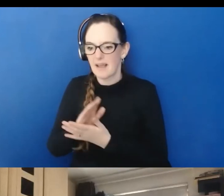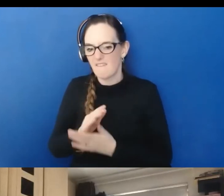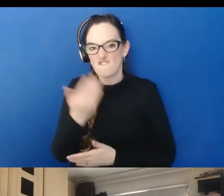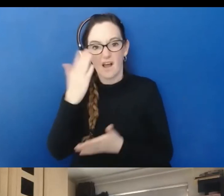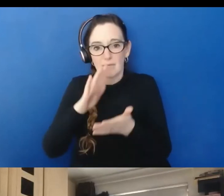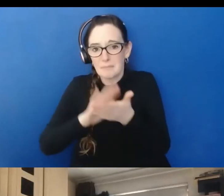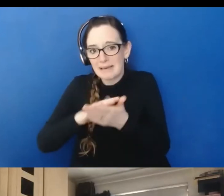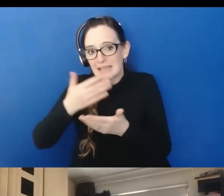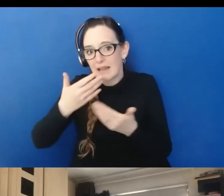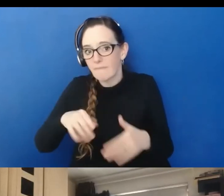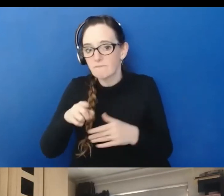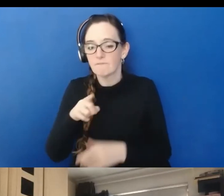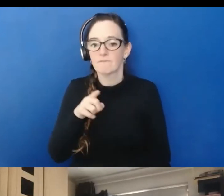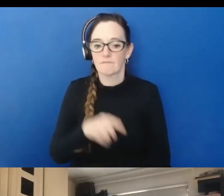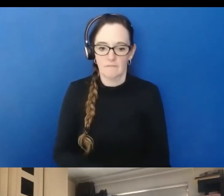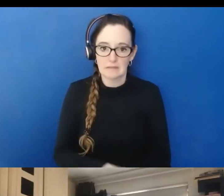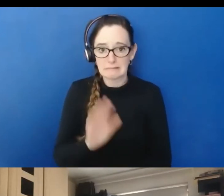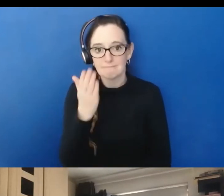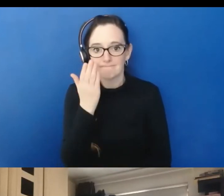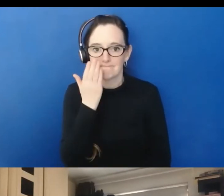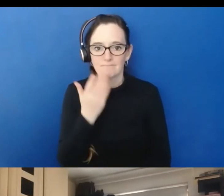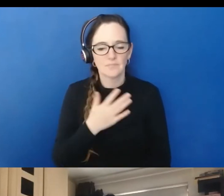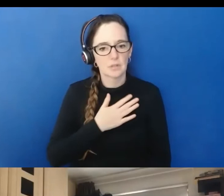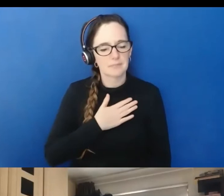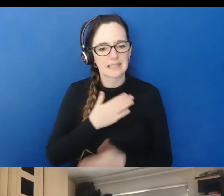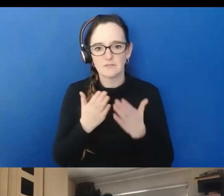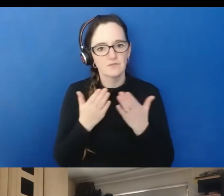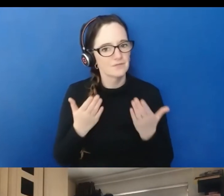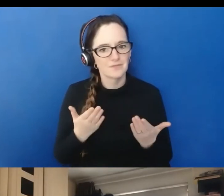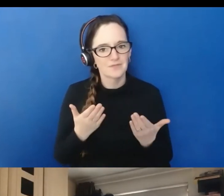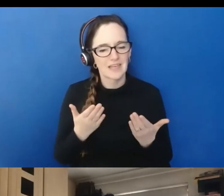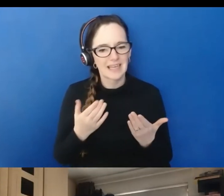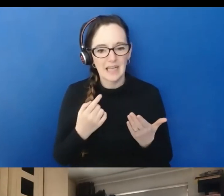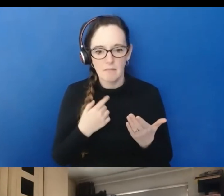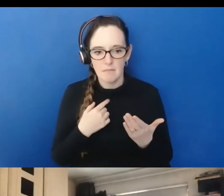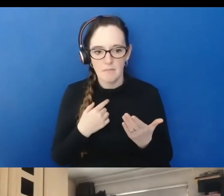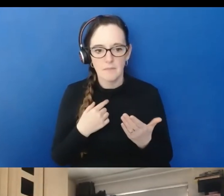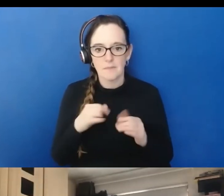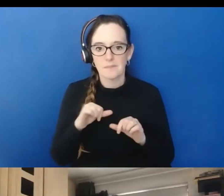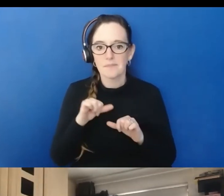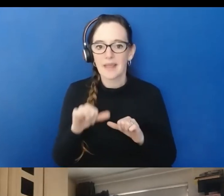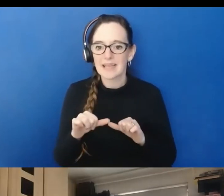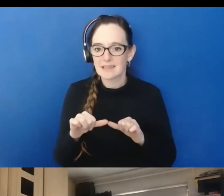And I'm going to be a little bit unfair and ask if just with these questions we try and